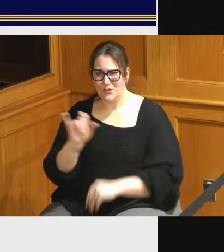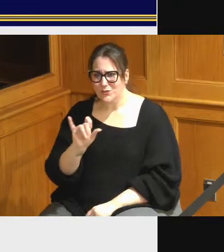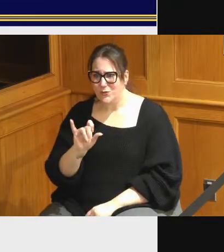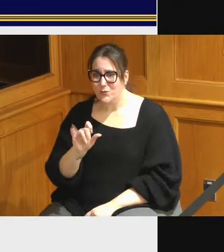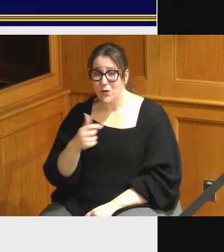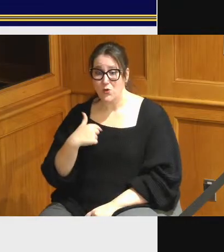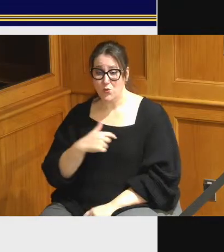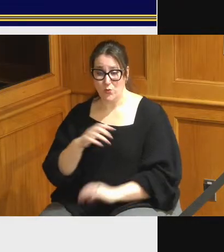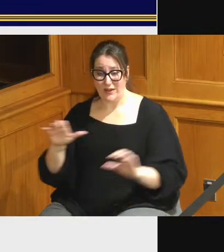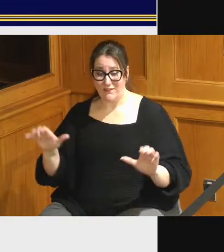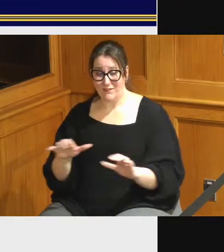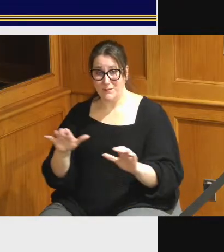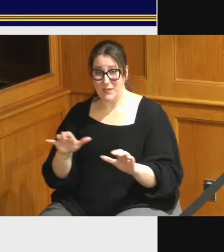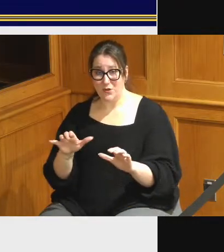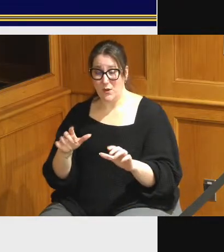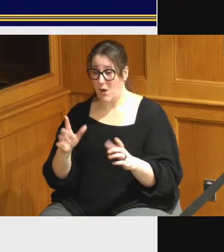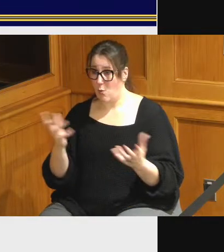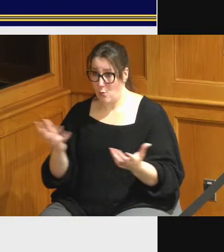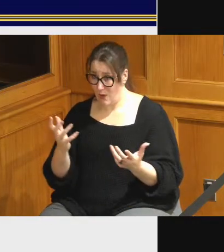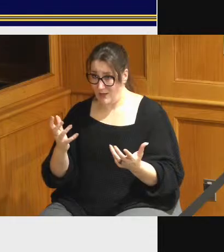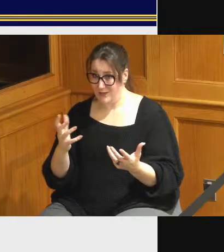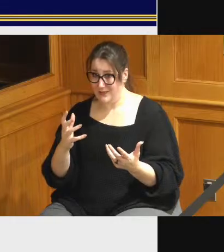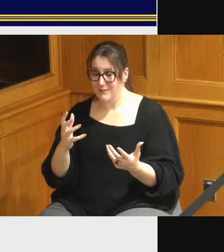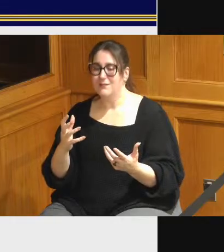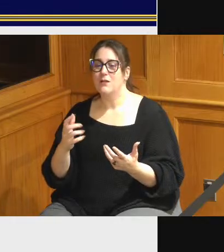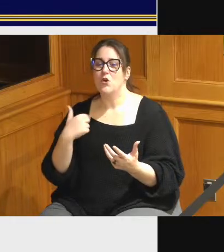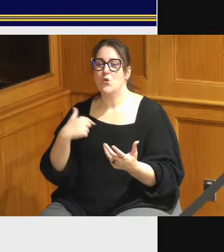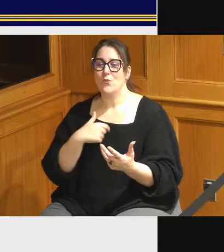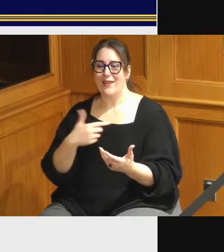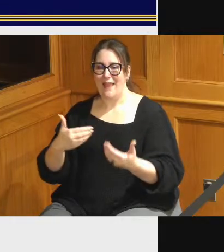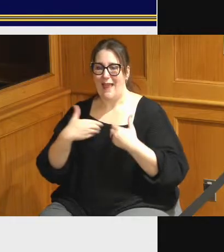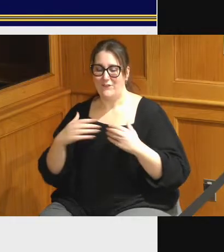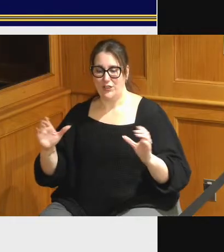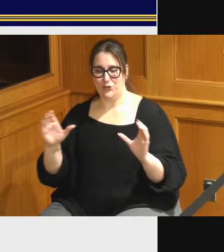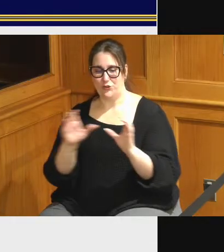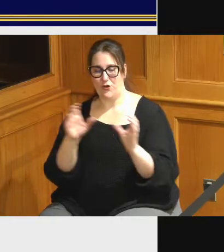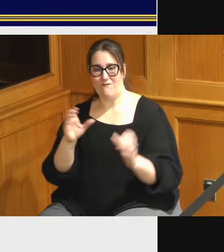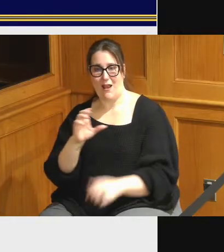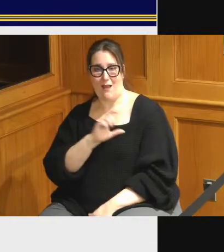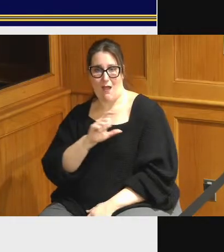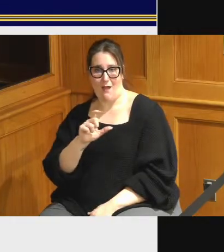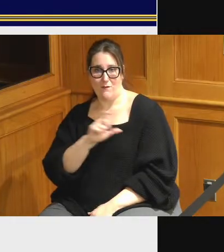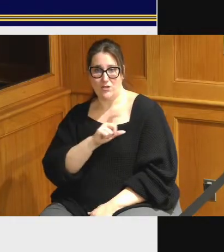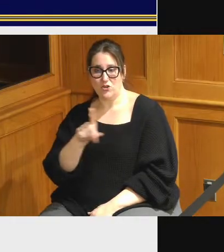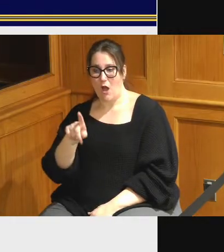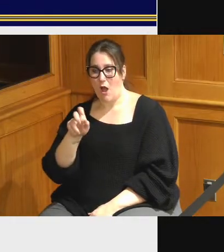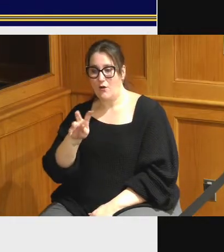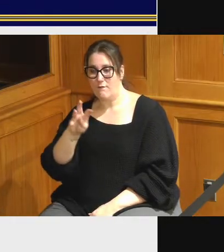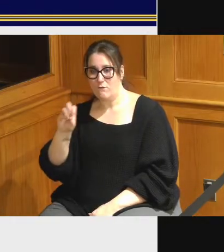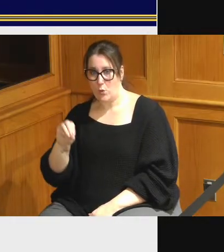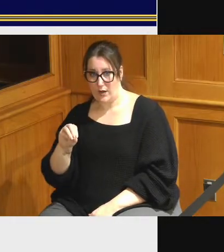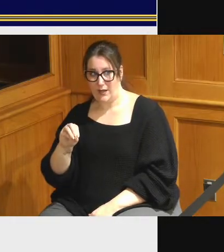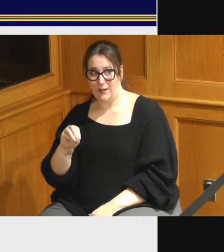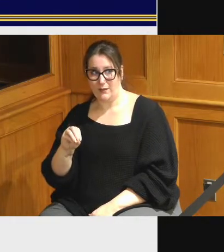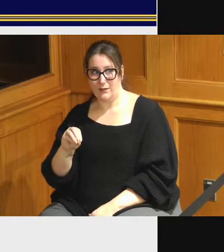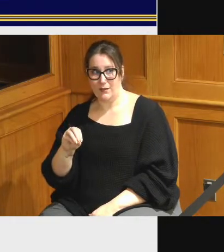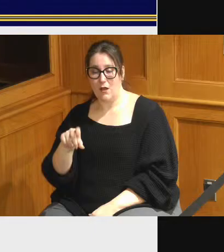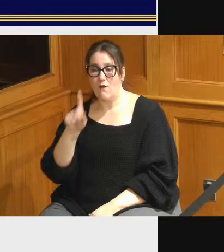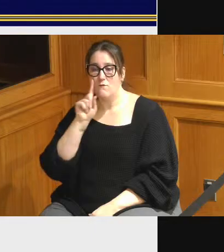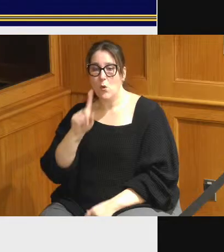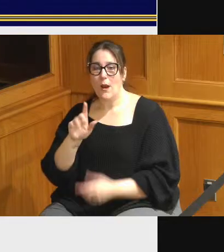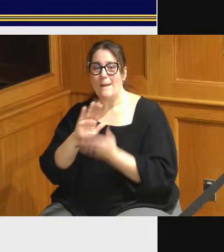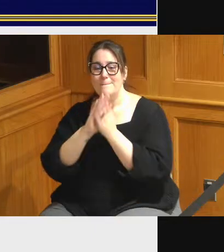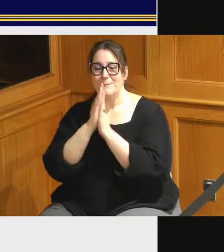Sheriff's office is we have certified officers, 140 of them, to be peace officer certified. And